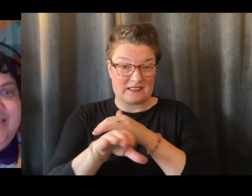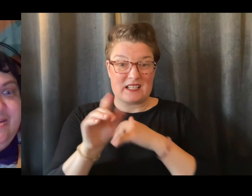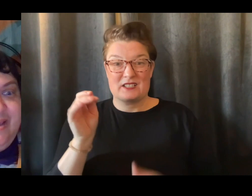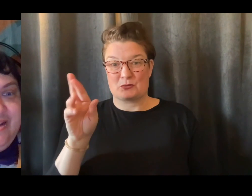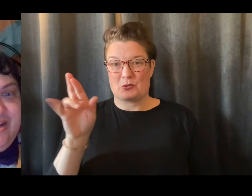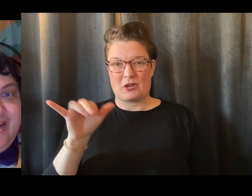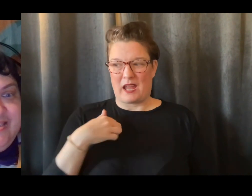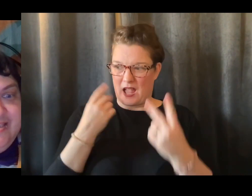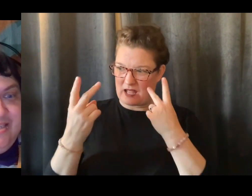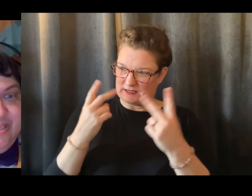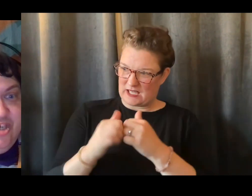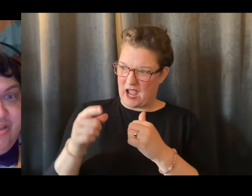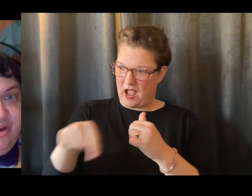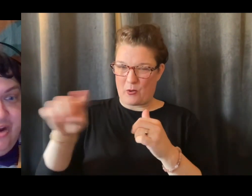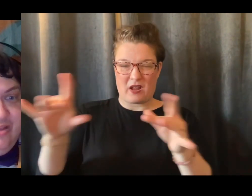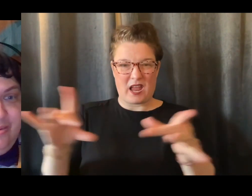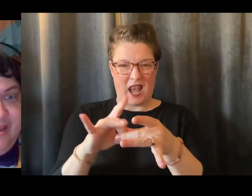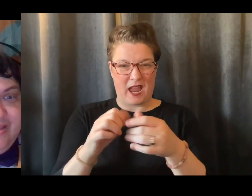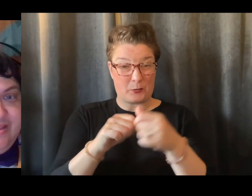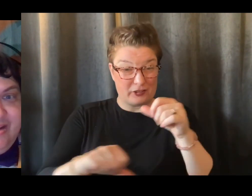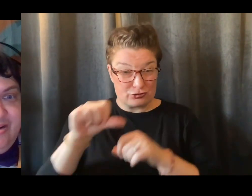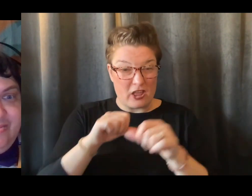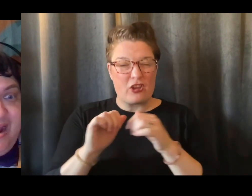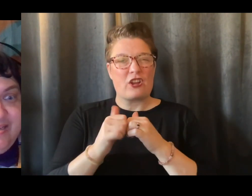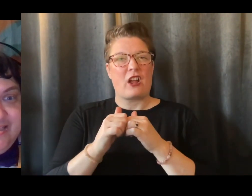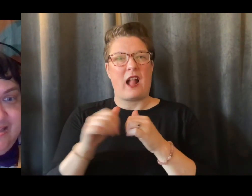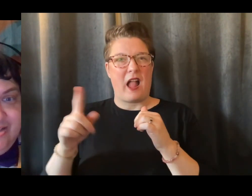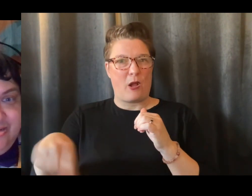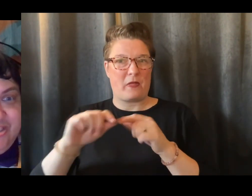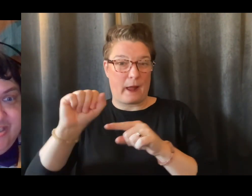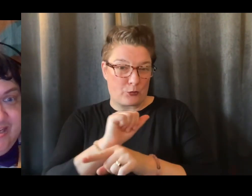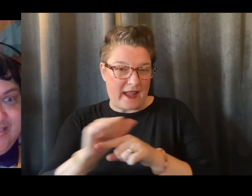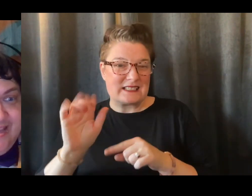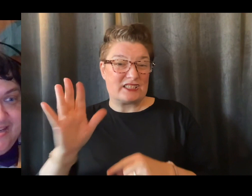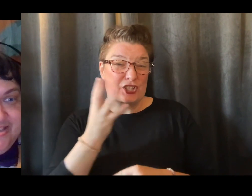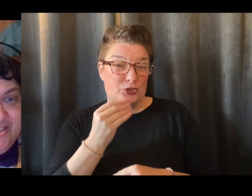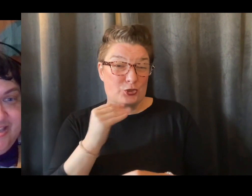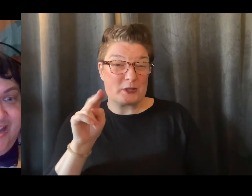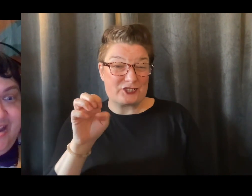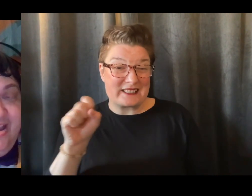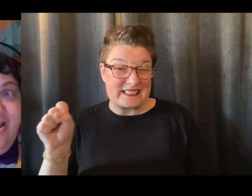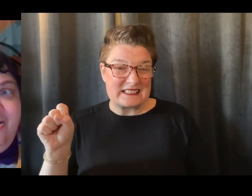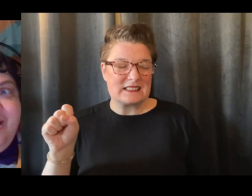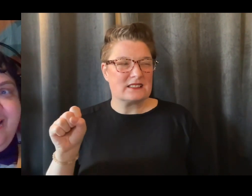and the way that they're practicing their Jewishness that it's just like, oh my gosh, I wanna be a part of that.